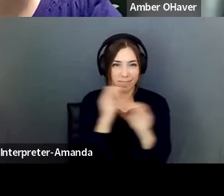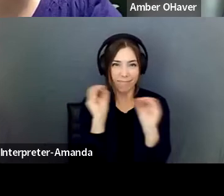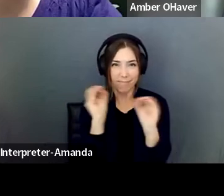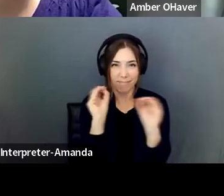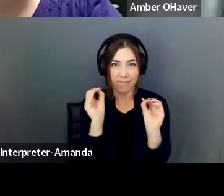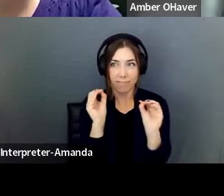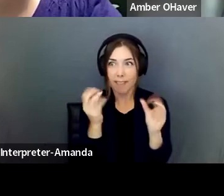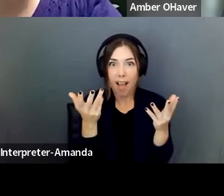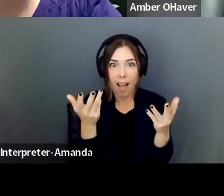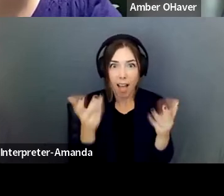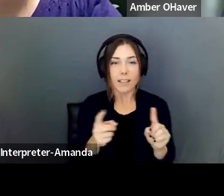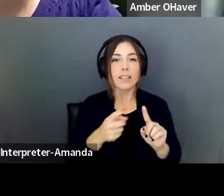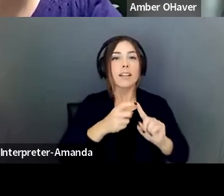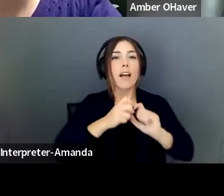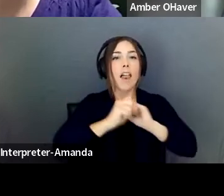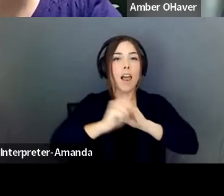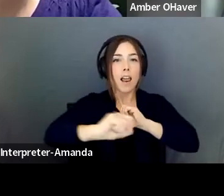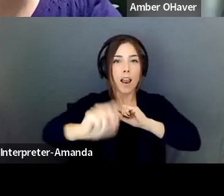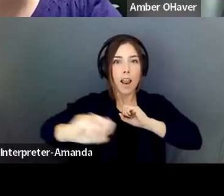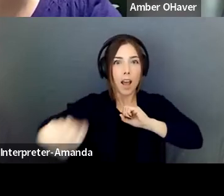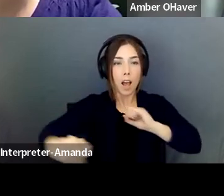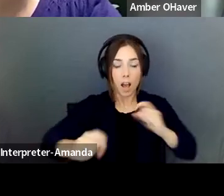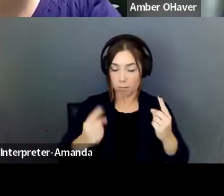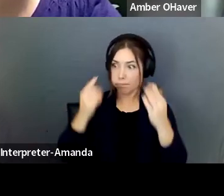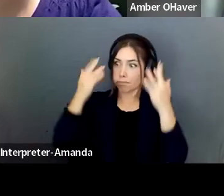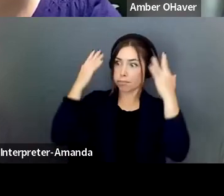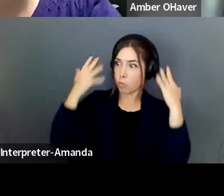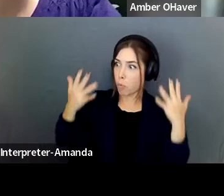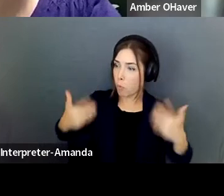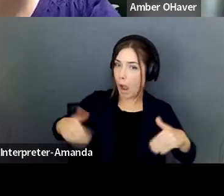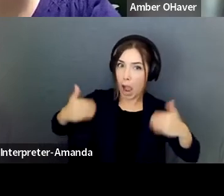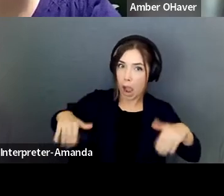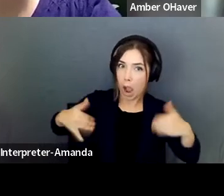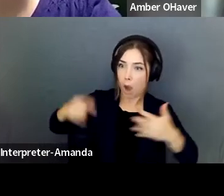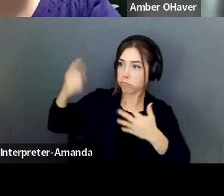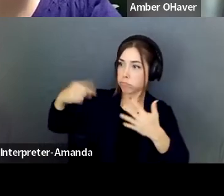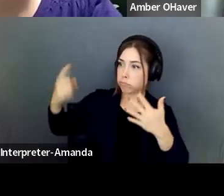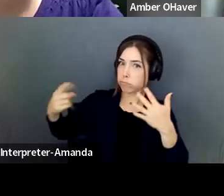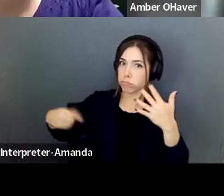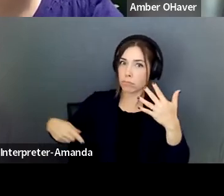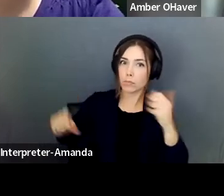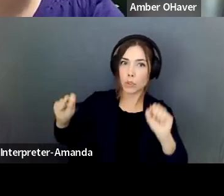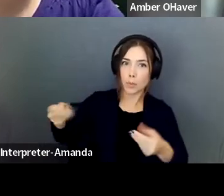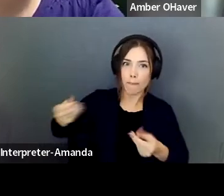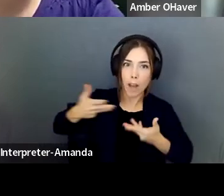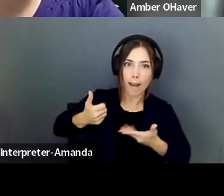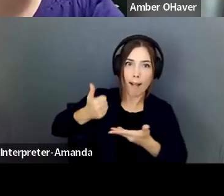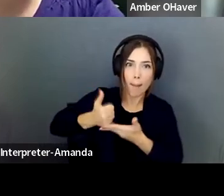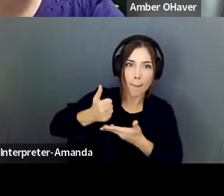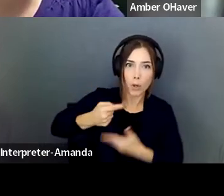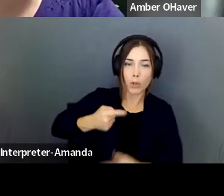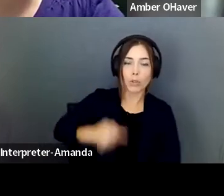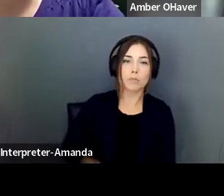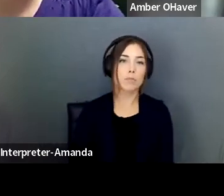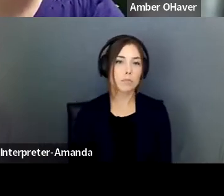into 45 minutes of her being overwhelmed with what we can provide and how we can help her.